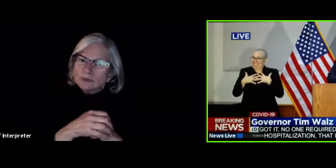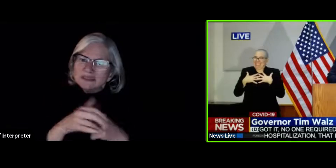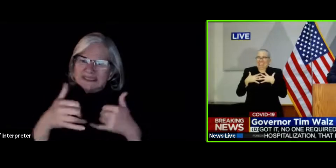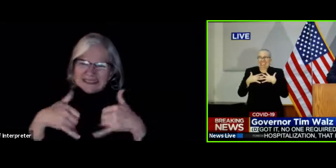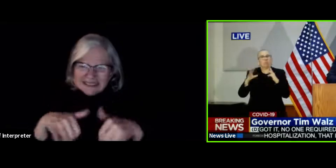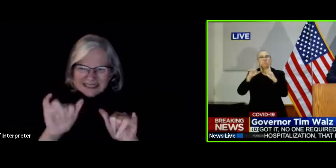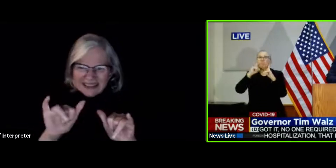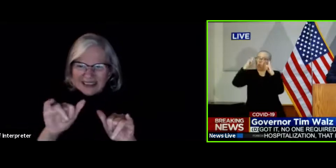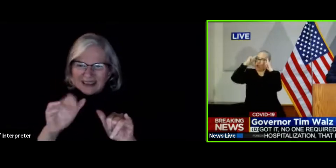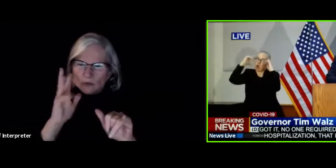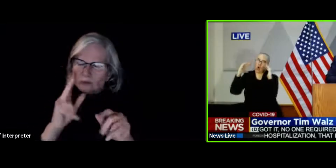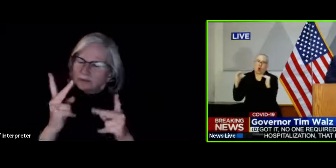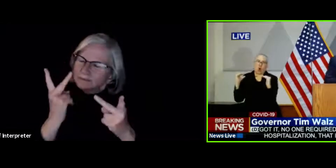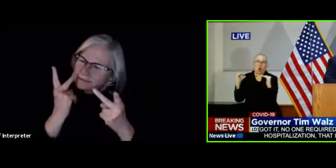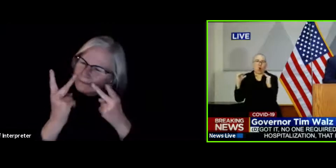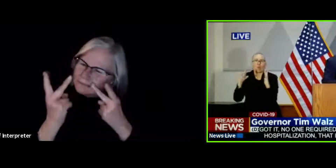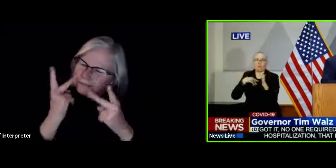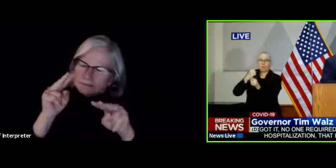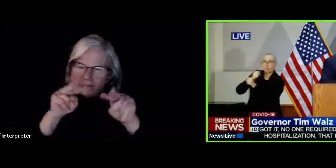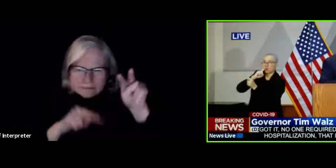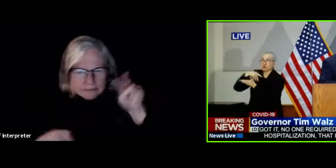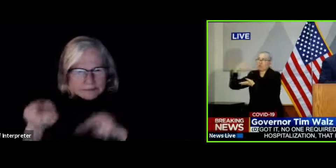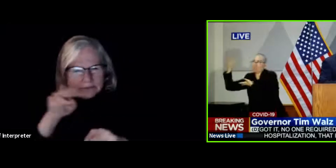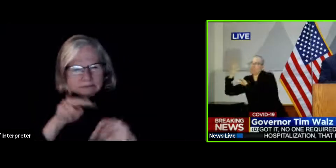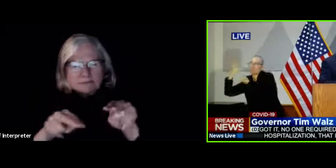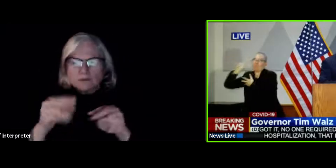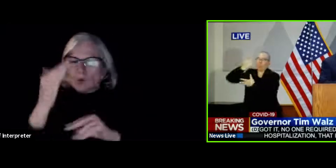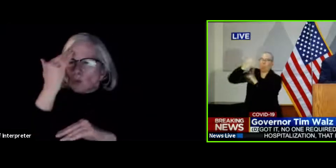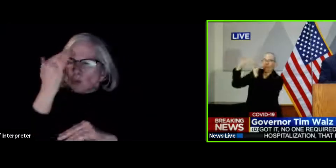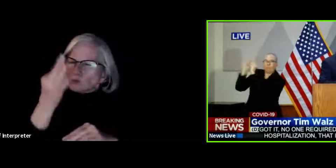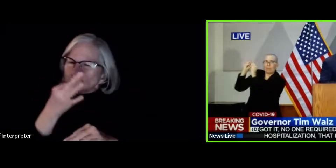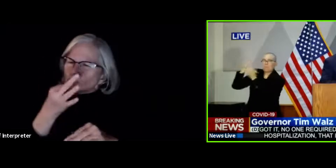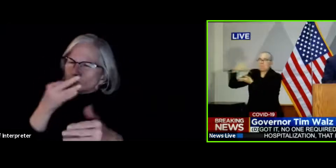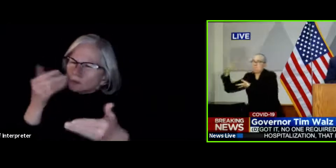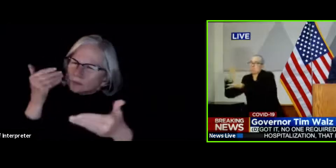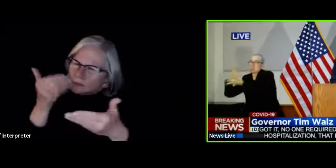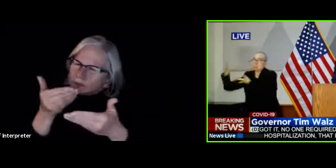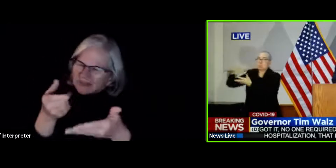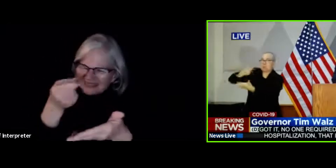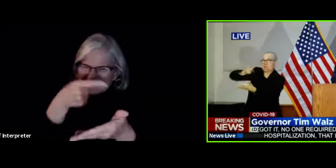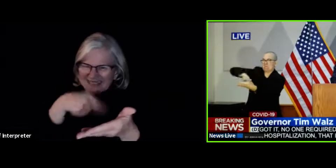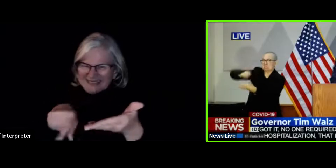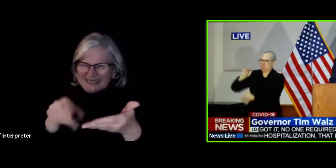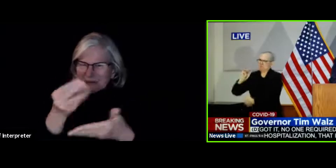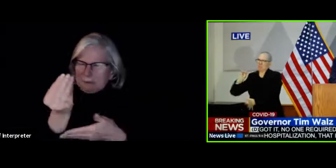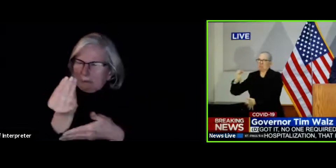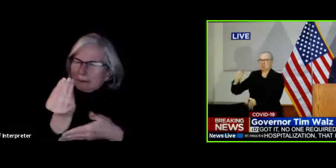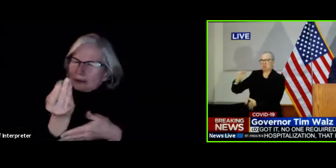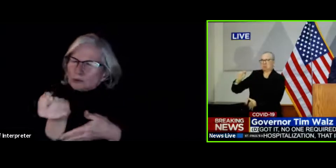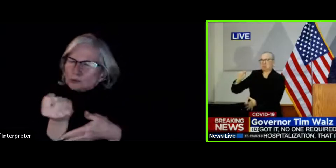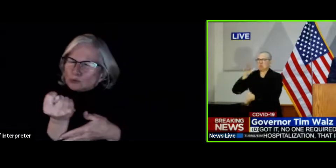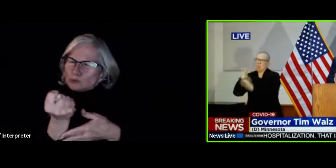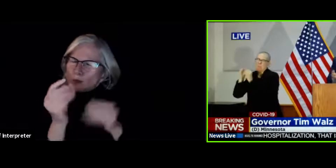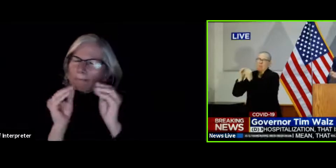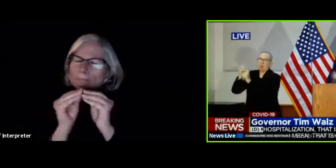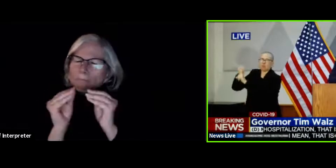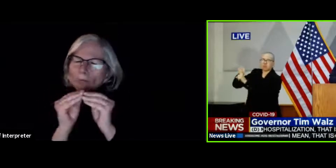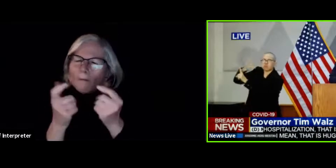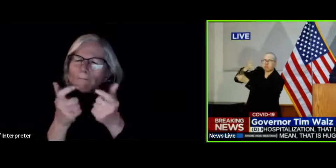SOME CLARIFICATION, I'M THINKING WE'RE LOOKING AT NEXT MONDAY OR TUESDAY TO TRY TO HAVE A MORE EXTENSIVE BRIEFING FOR THE PRESS AND FOR THE PUBLIC